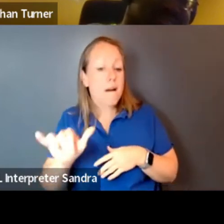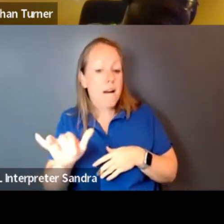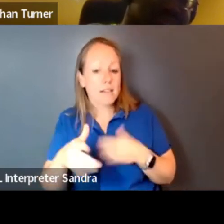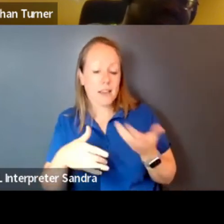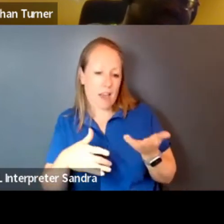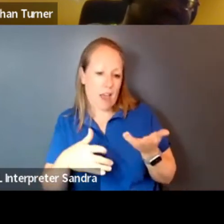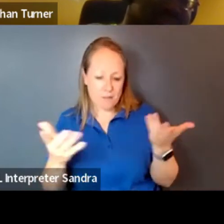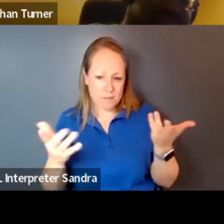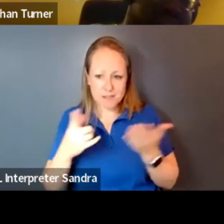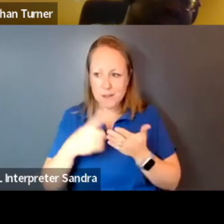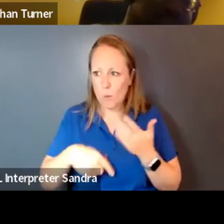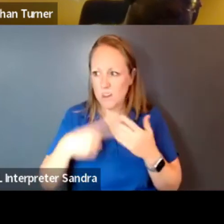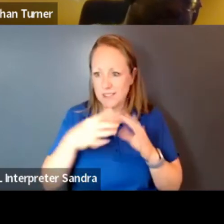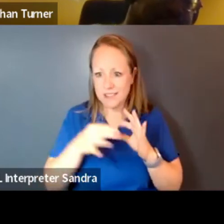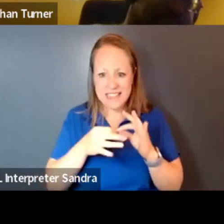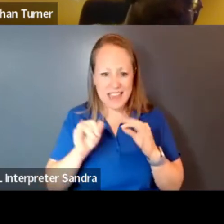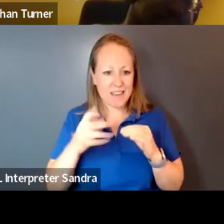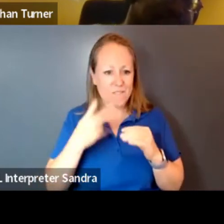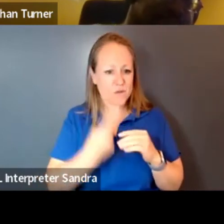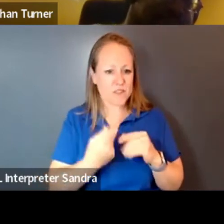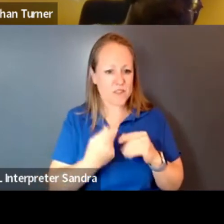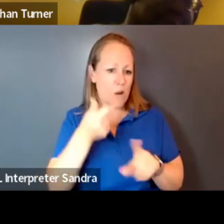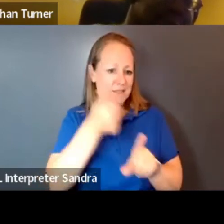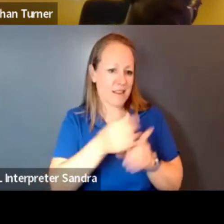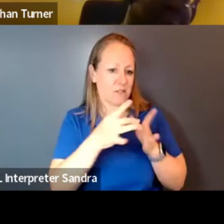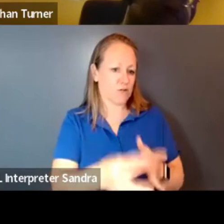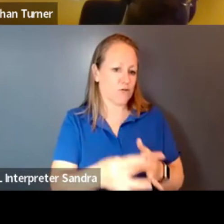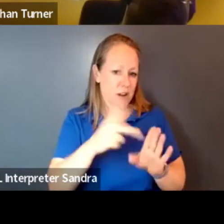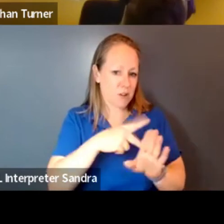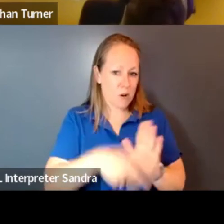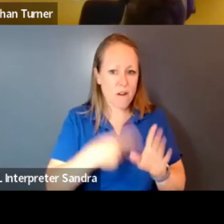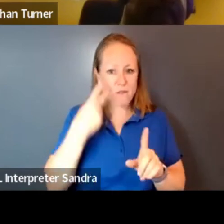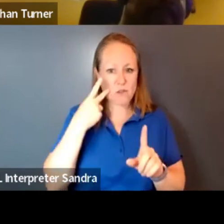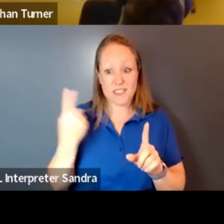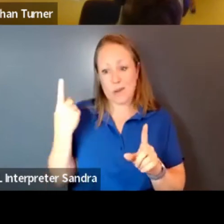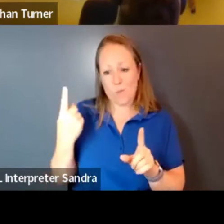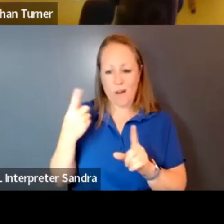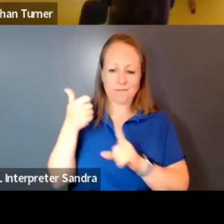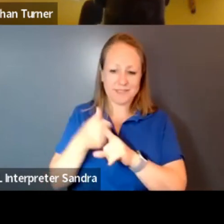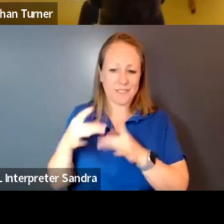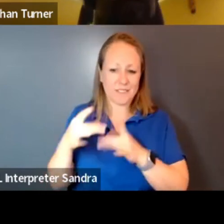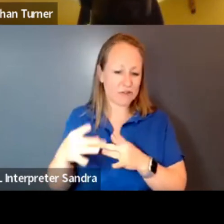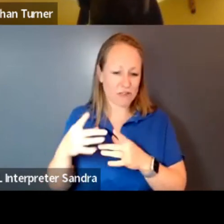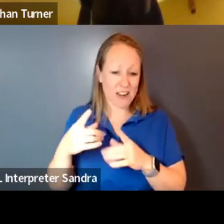the thing if you've seen one self direction program, you've seen one self direction program? I'm getting a feel for that here. But what do you think from